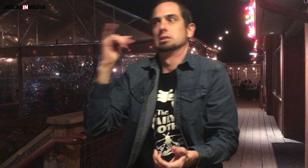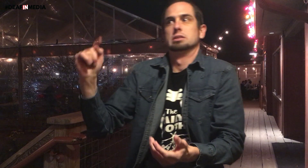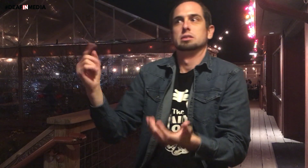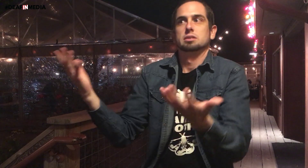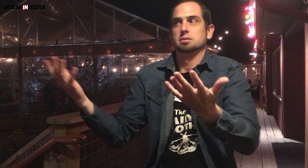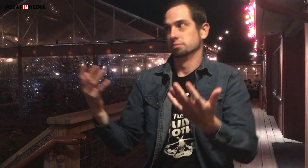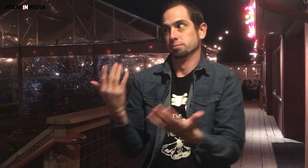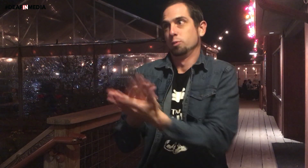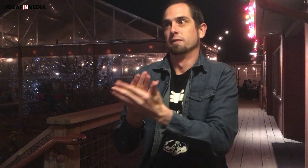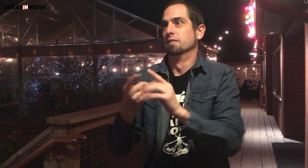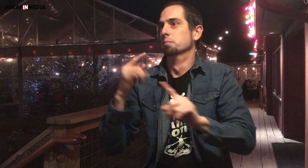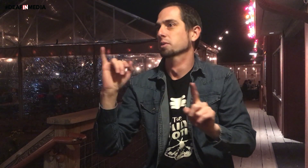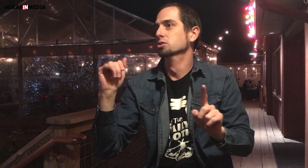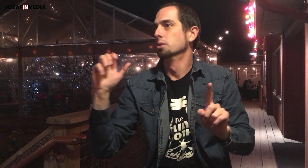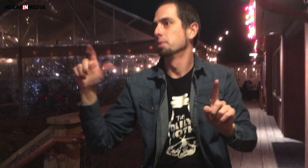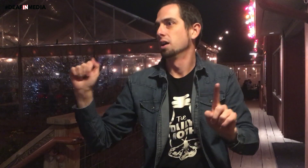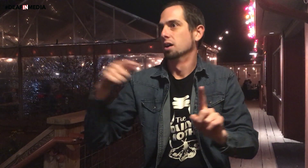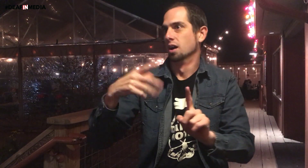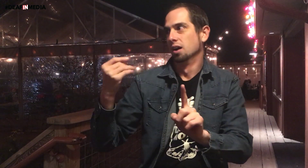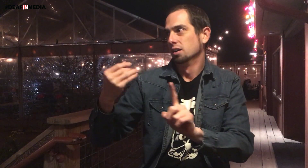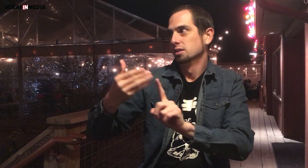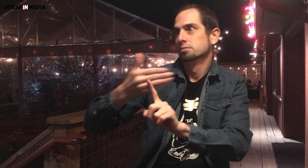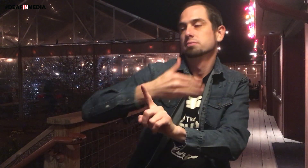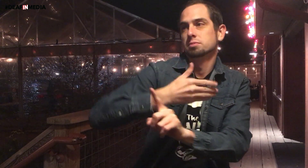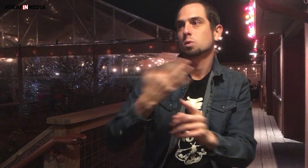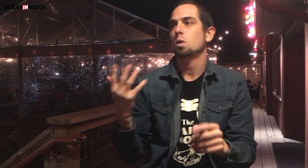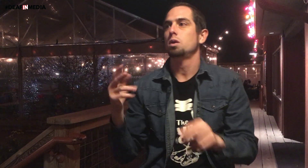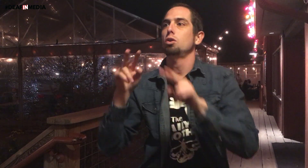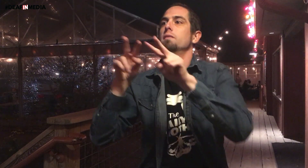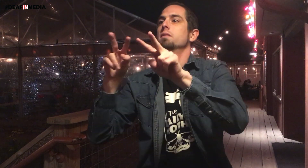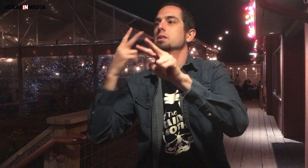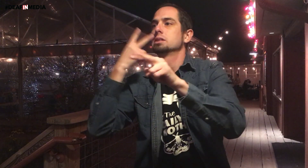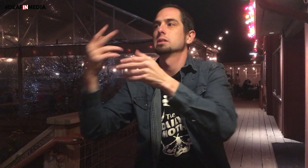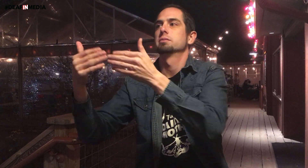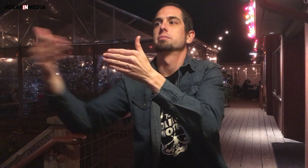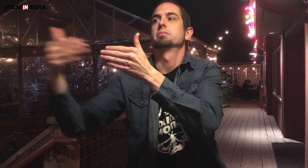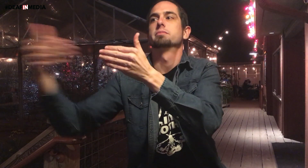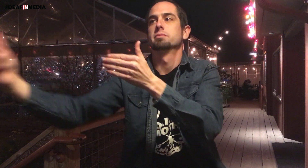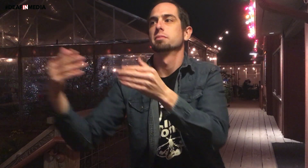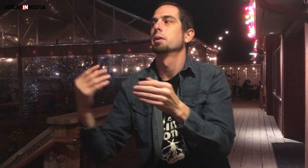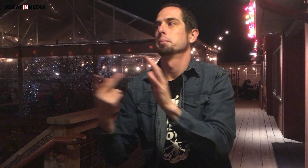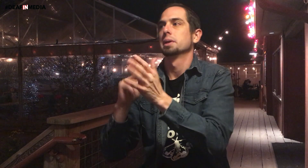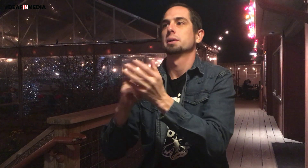The proof is here from Jamila and others taking a stand and I look forward to seeing more ahead,